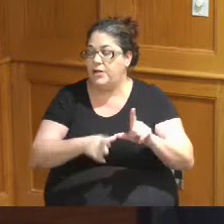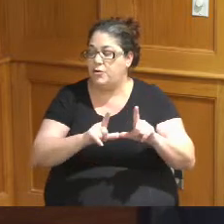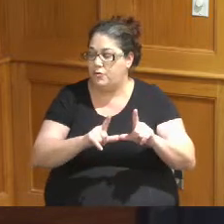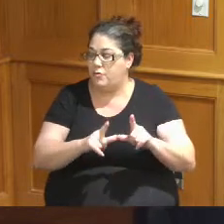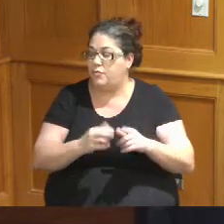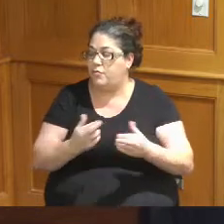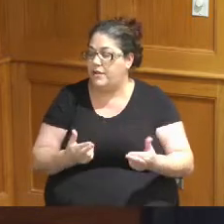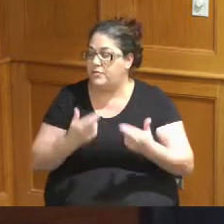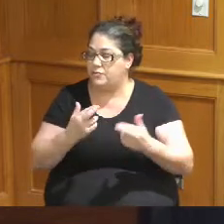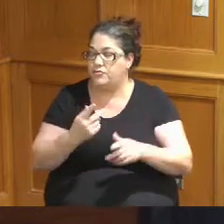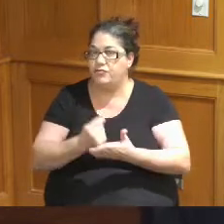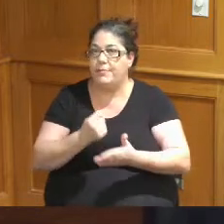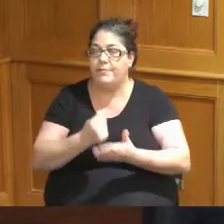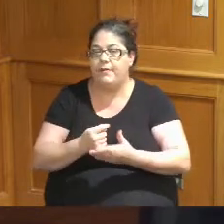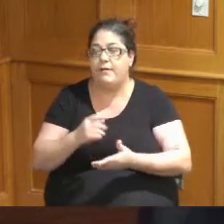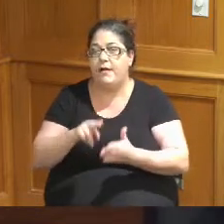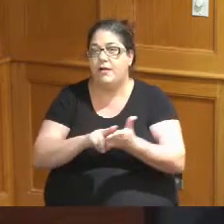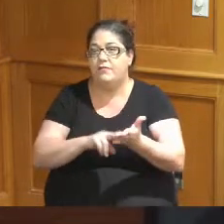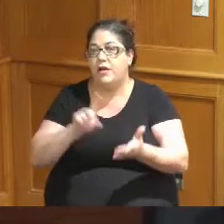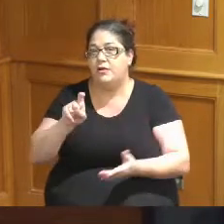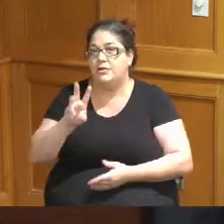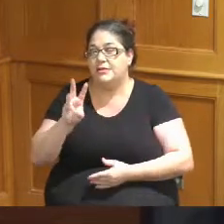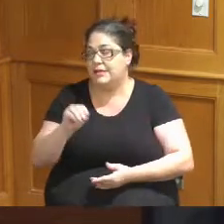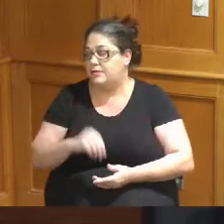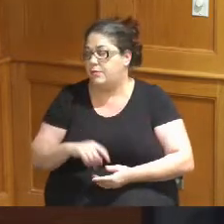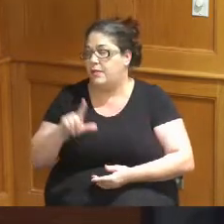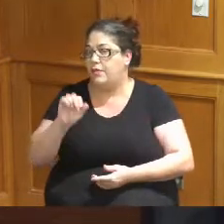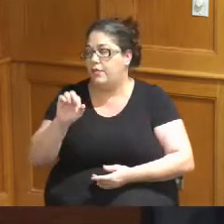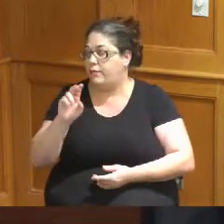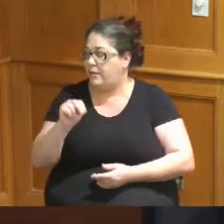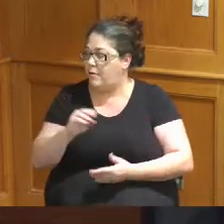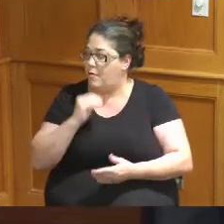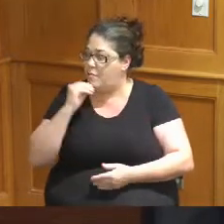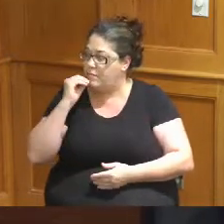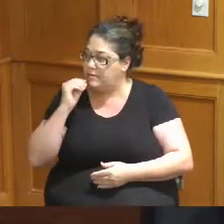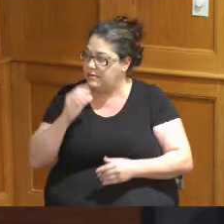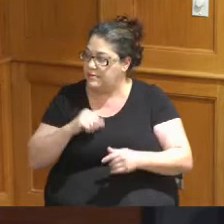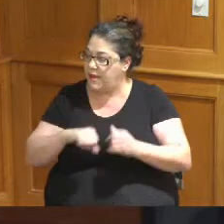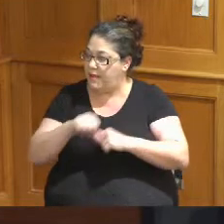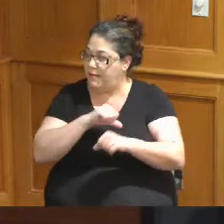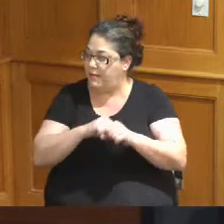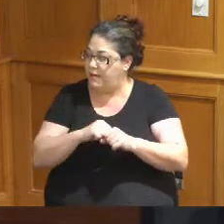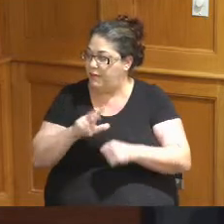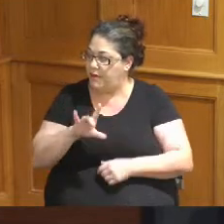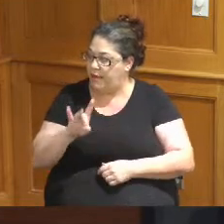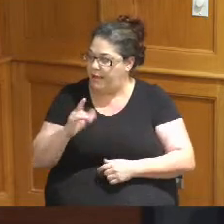treatment contract for 160,000 with Lutheran Home Society 38 is renewal of a foster care